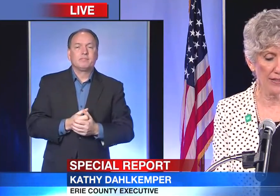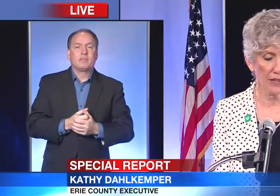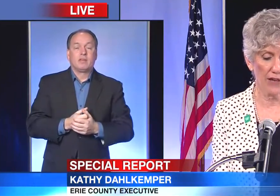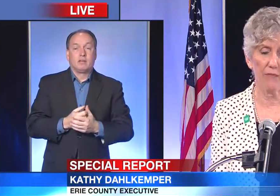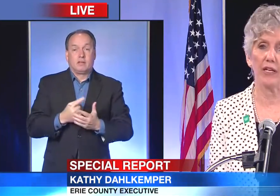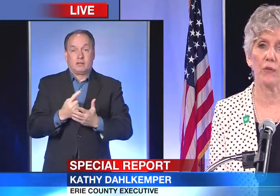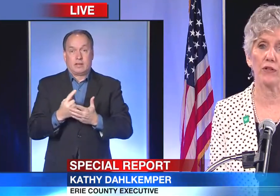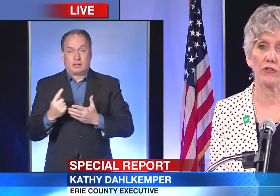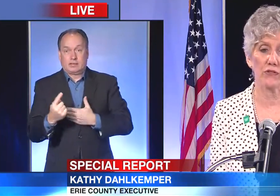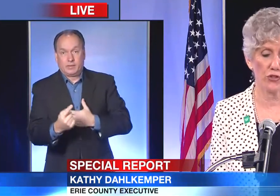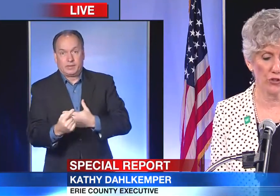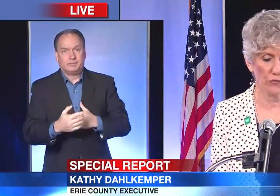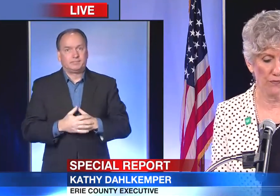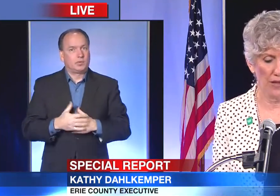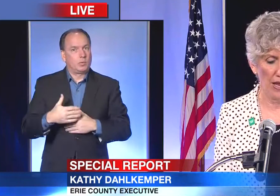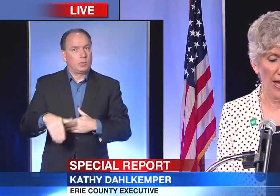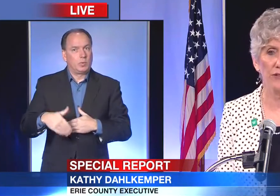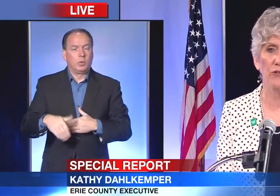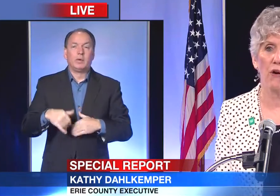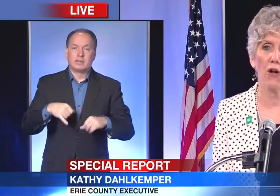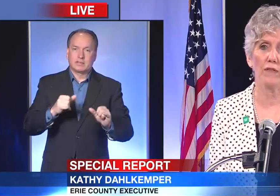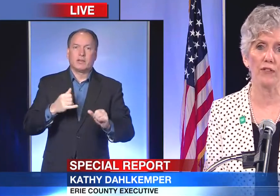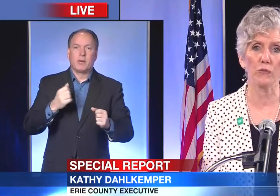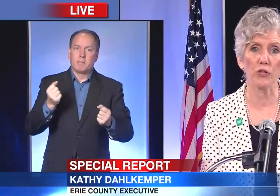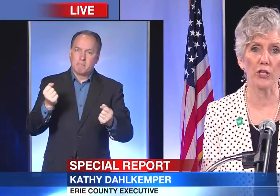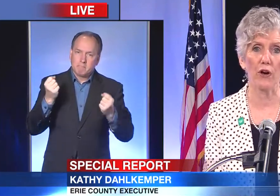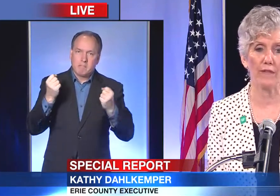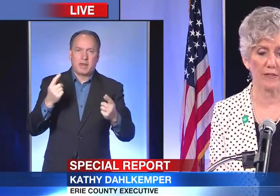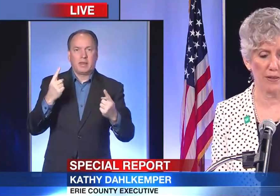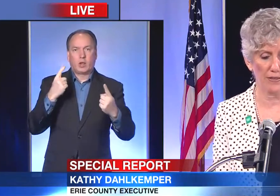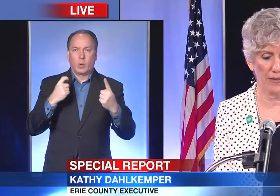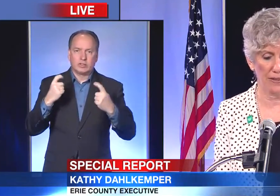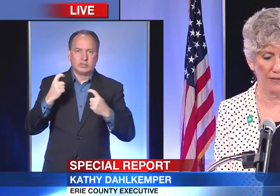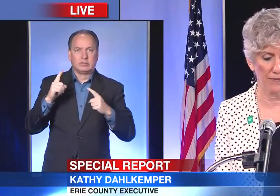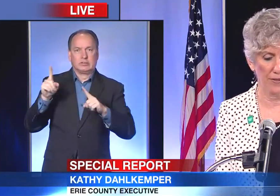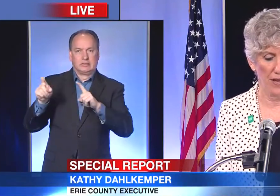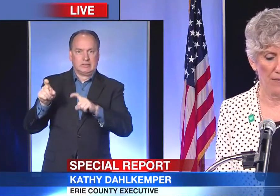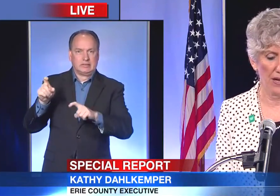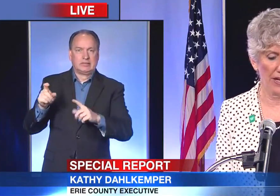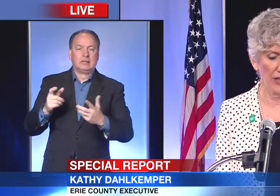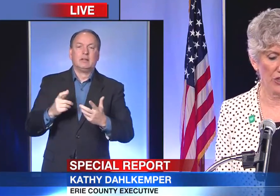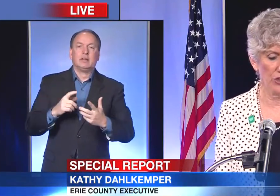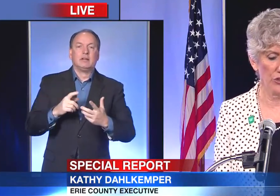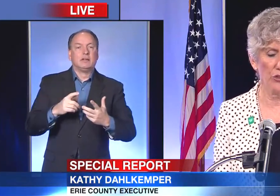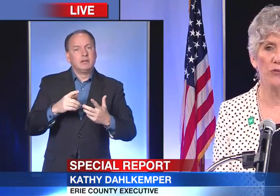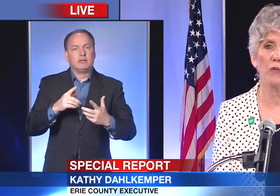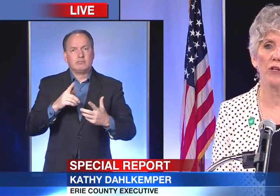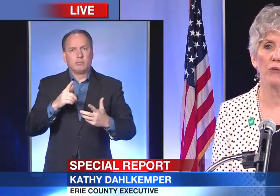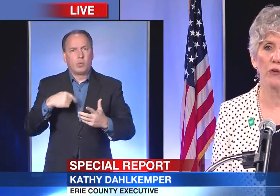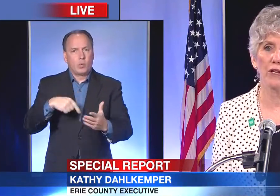YELLOW PHASE ON MAY 8th, ONE WEEK FROM TODAY. I STILL HAVE MANY QUESTIONS, TOO, AS DO ALL OF US WORKING ON